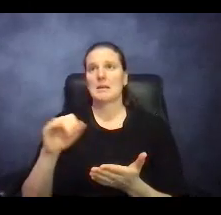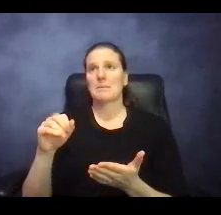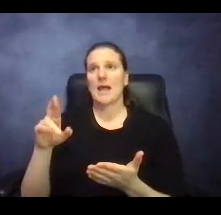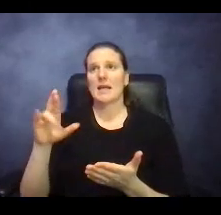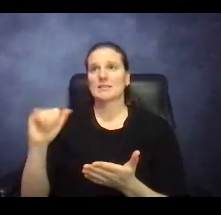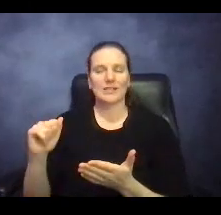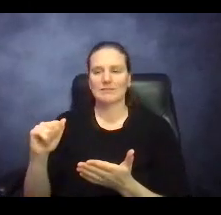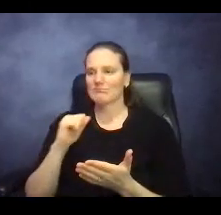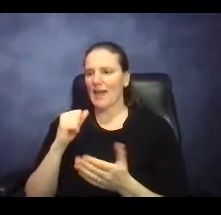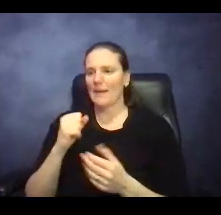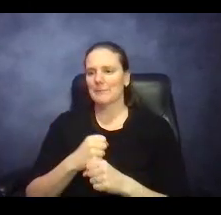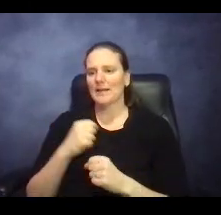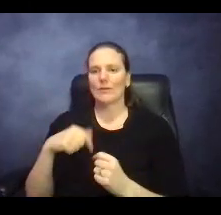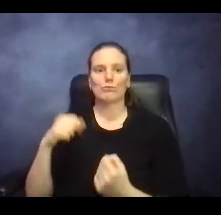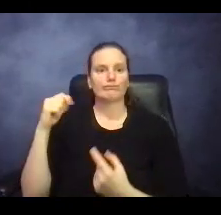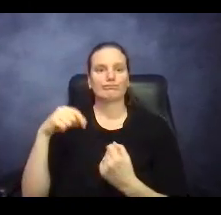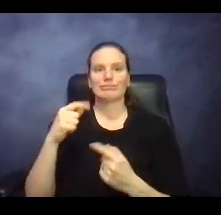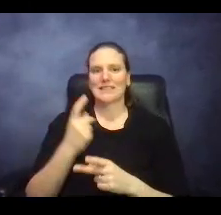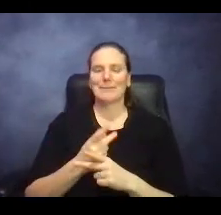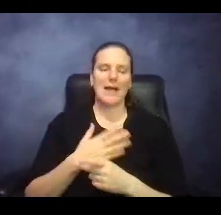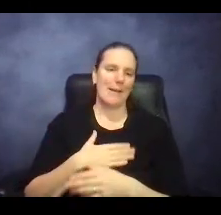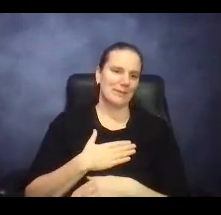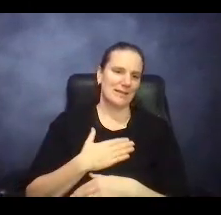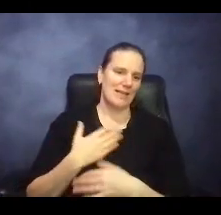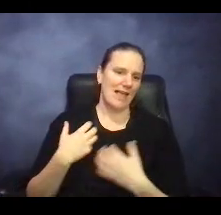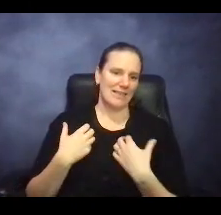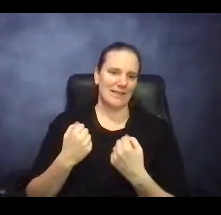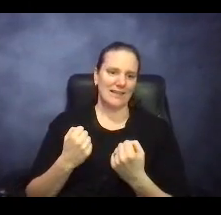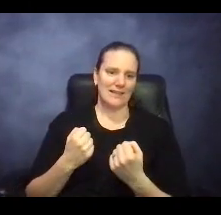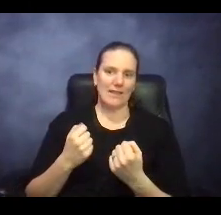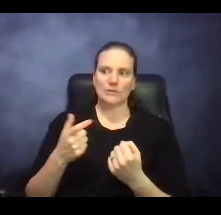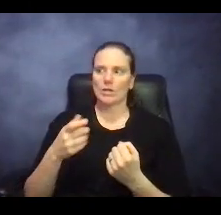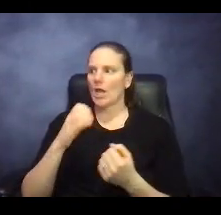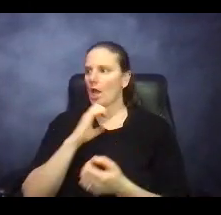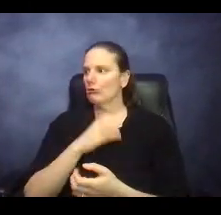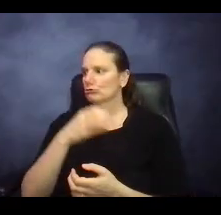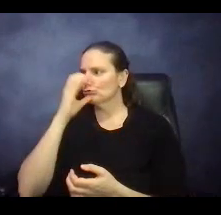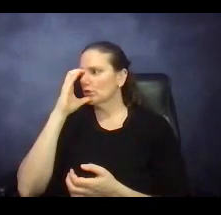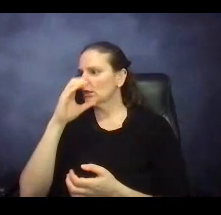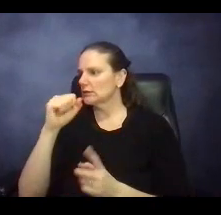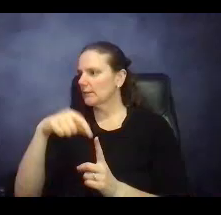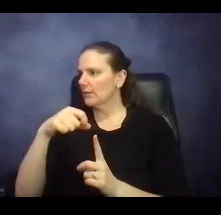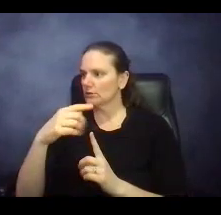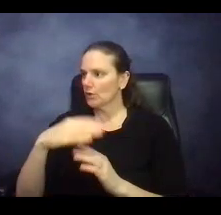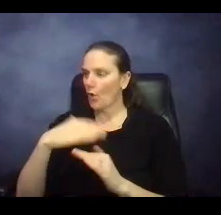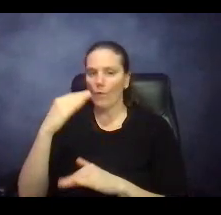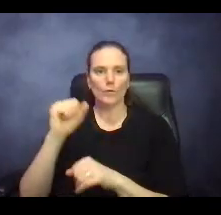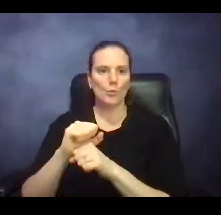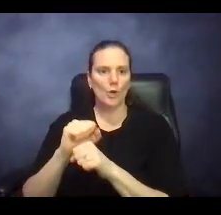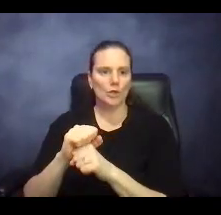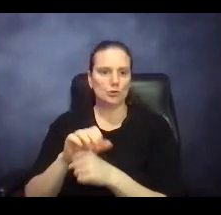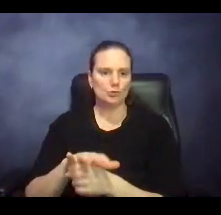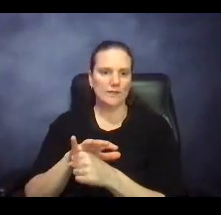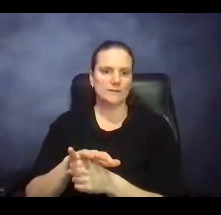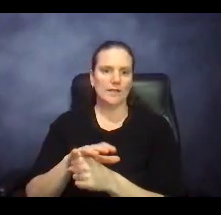those neurotransmitters that keep you happy and healthy. And that's when we reach for like energy drinks or stimulants or we're overworked and overstressed and then we're reaching for alcohol.